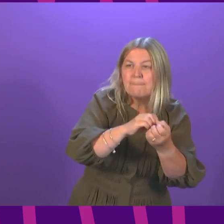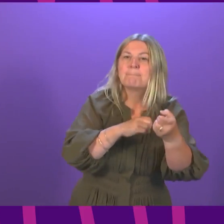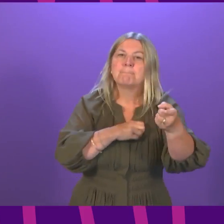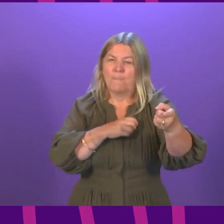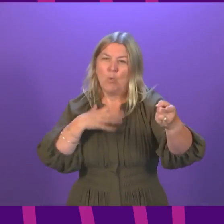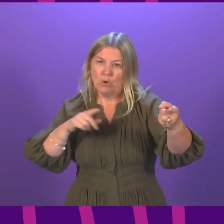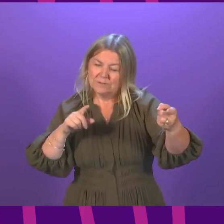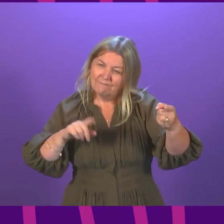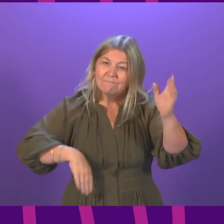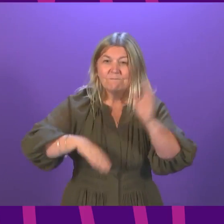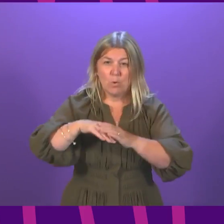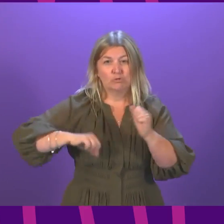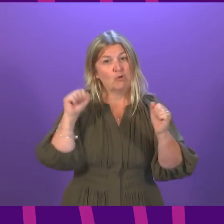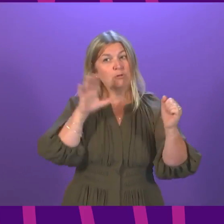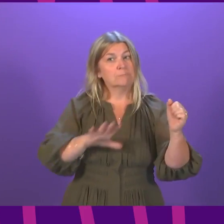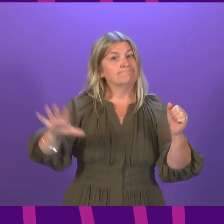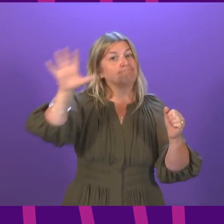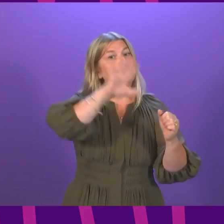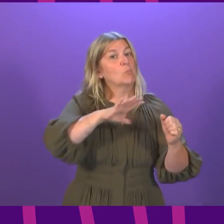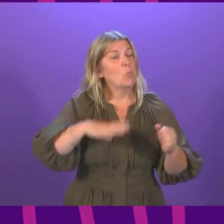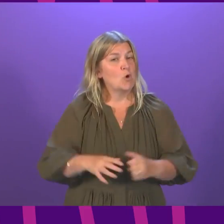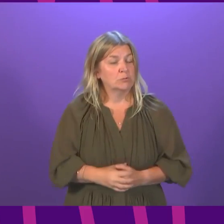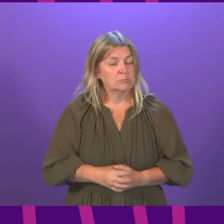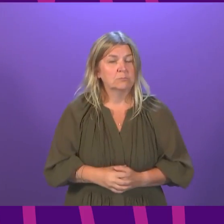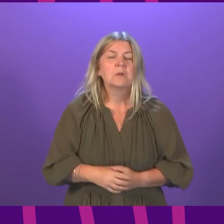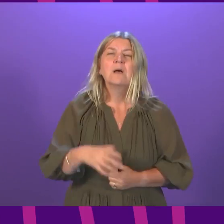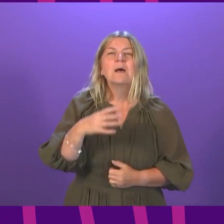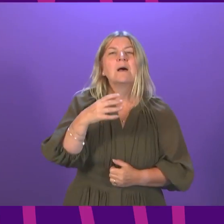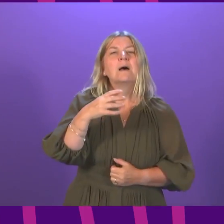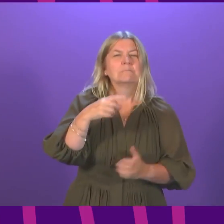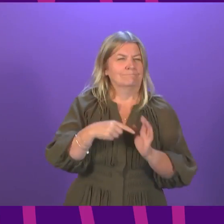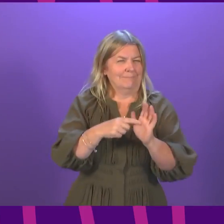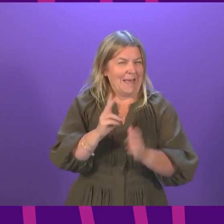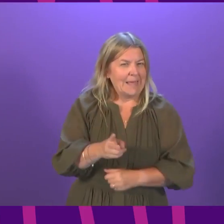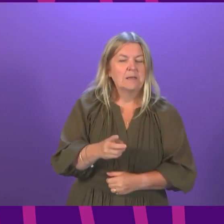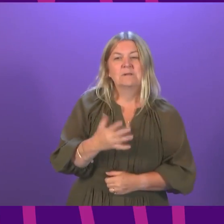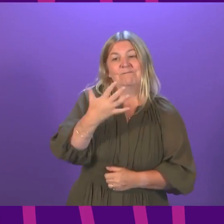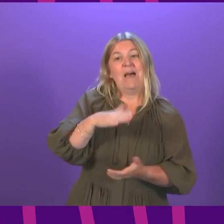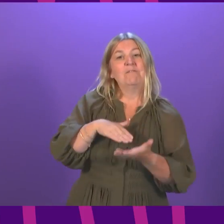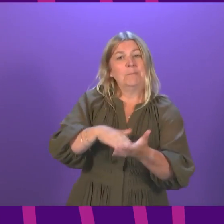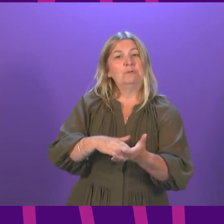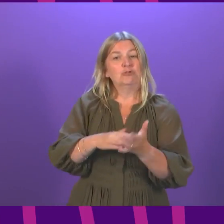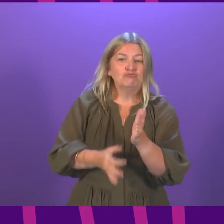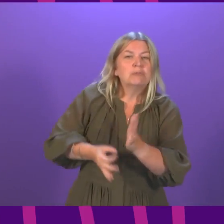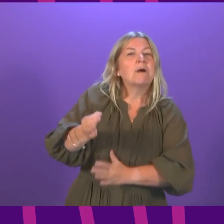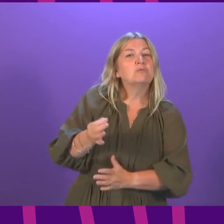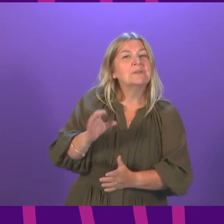I highlight the £5 million recovery fund that is available for providers to access,